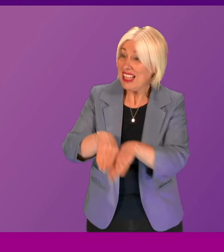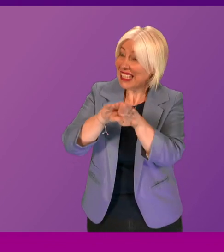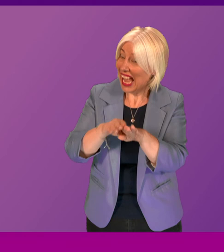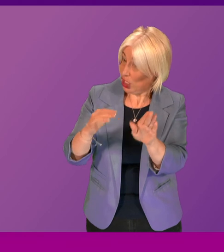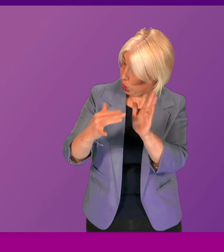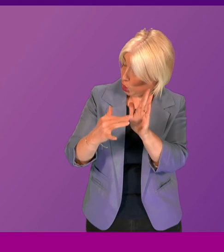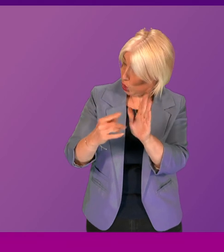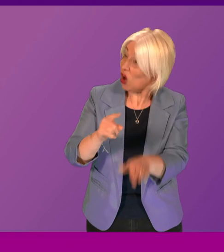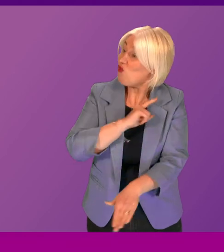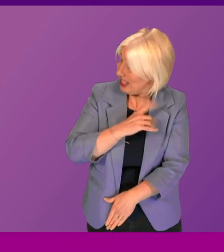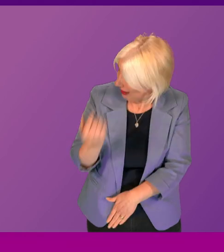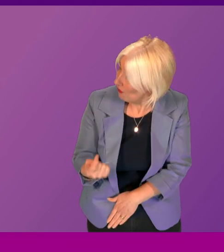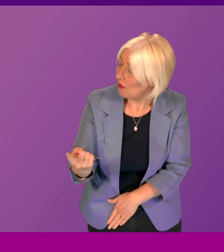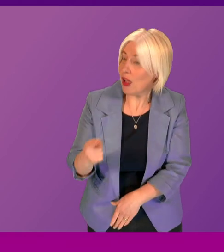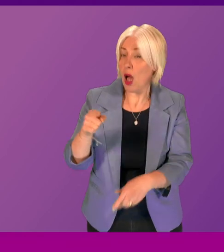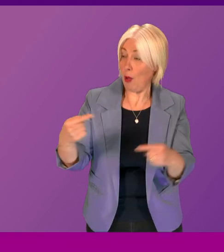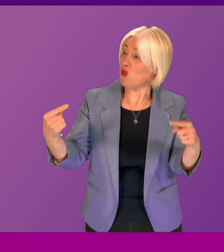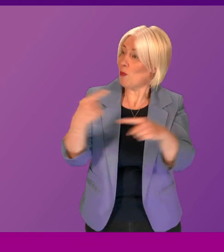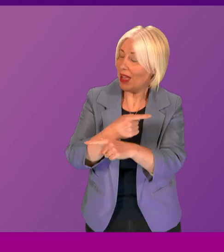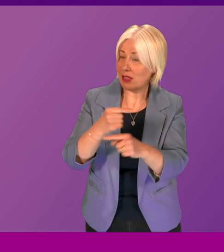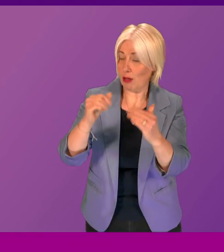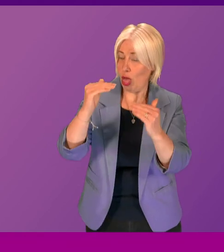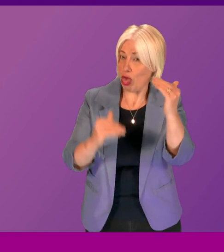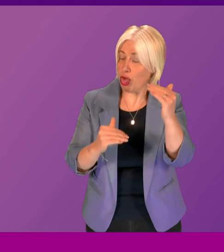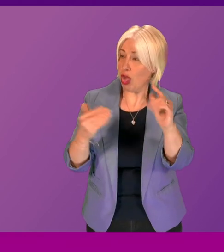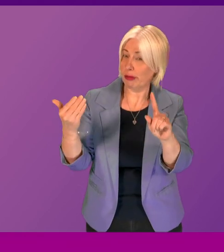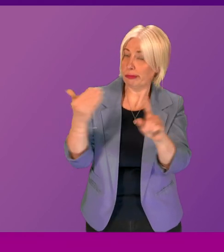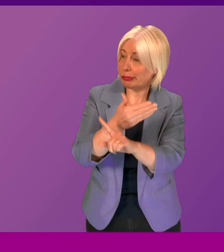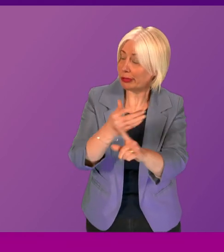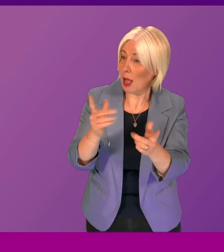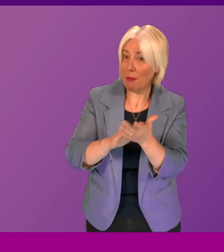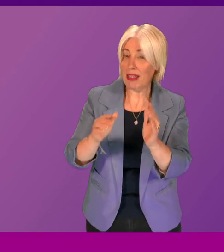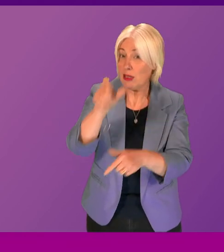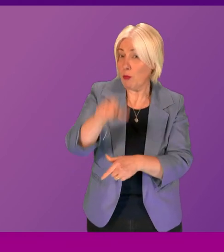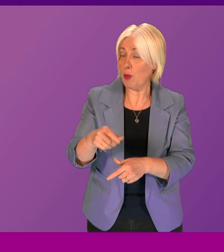time they are missed, it puts lives at risk; and that his Government’s incompetence is